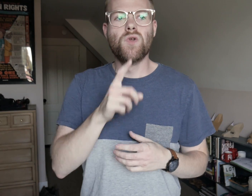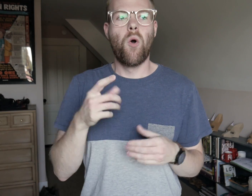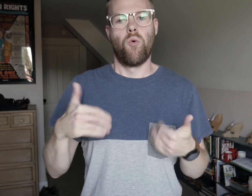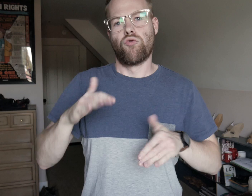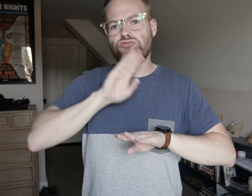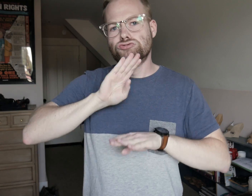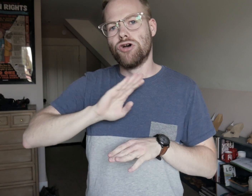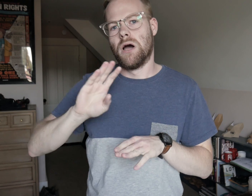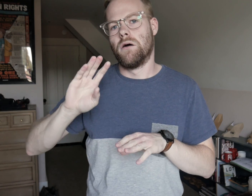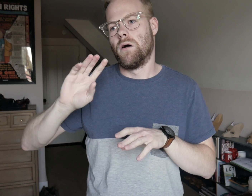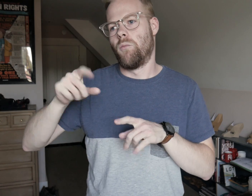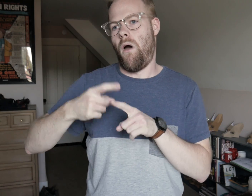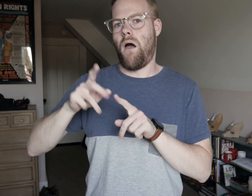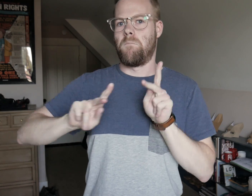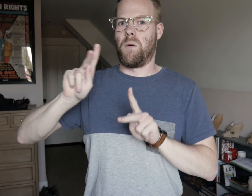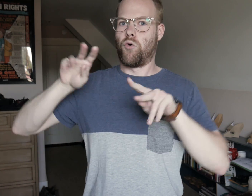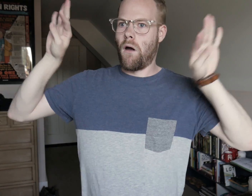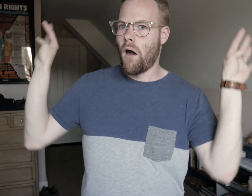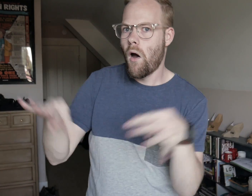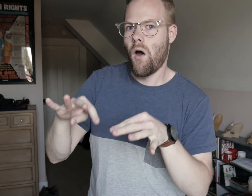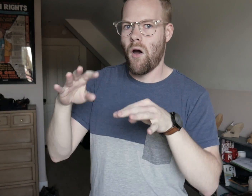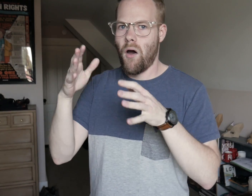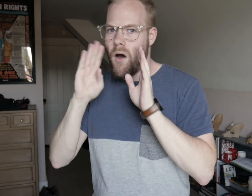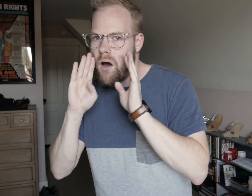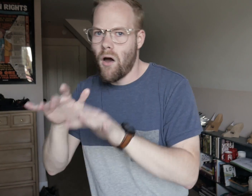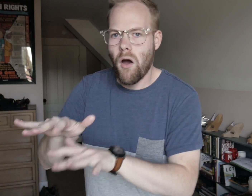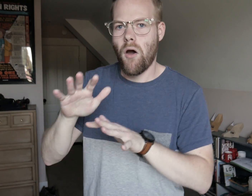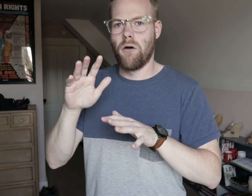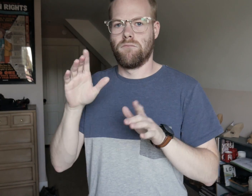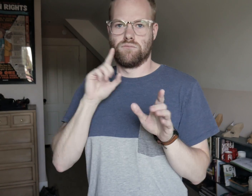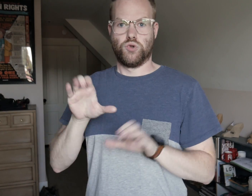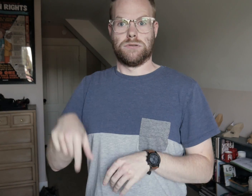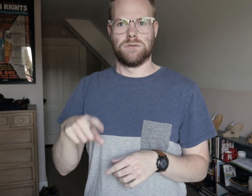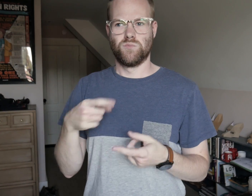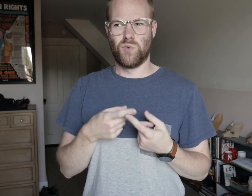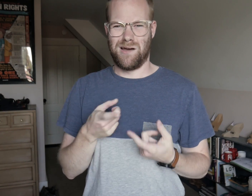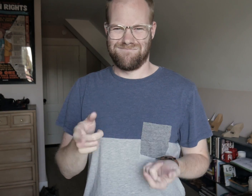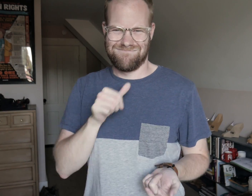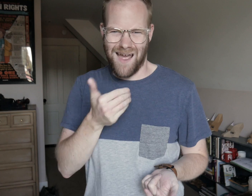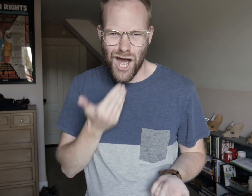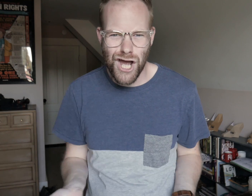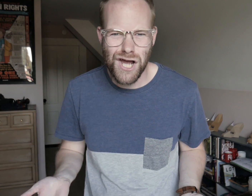So it’s frustrating when people get attention for doing this when they’re not good at all.